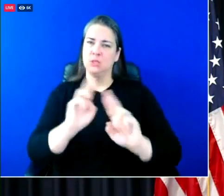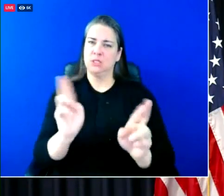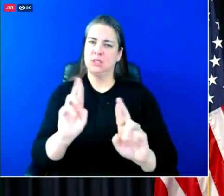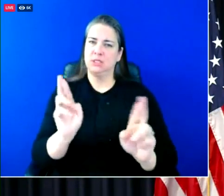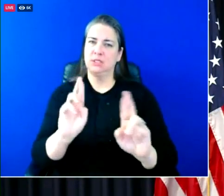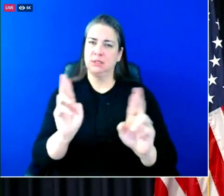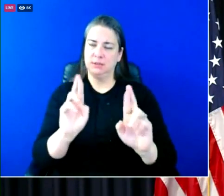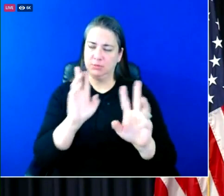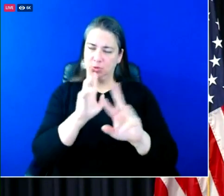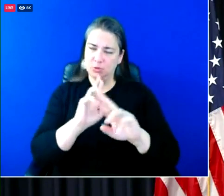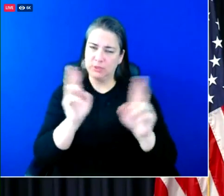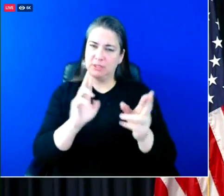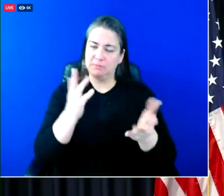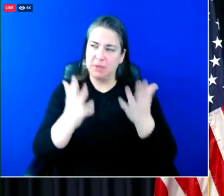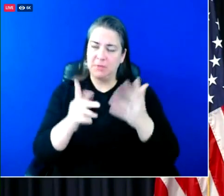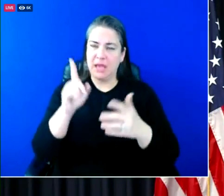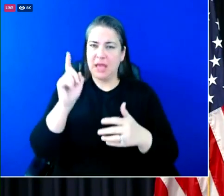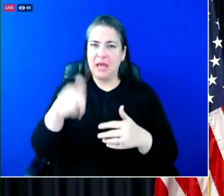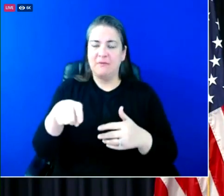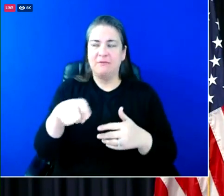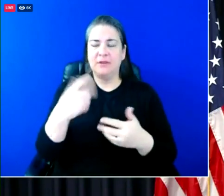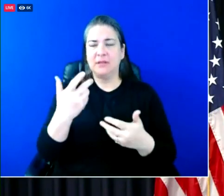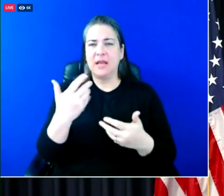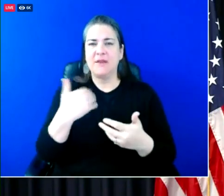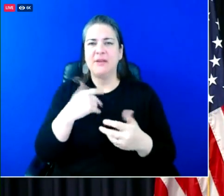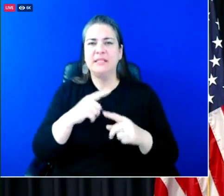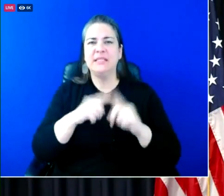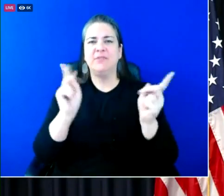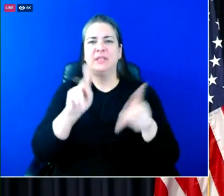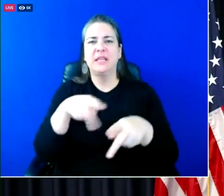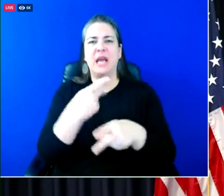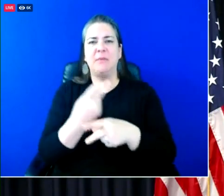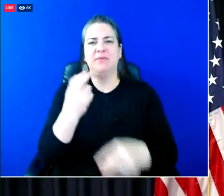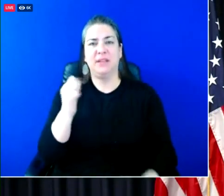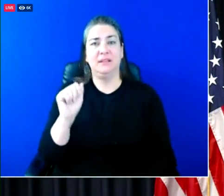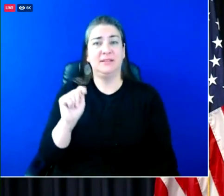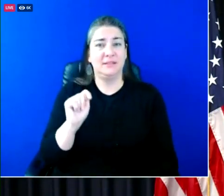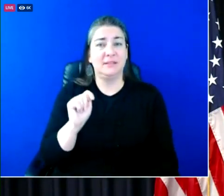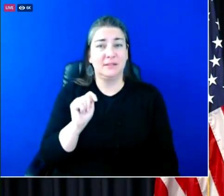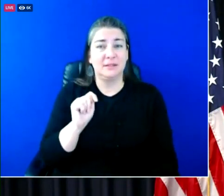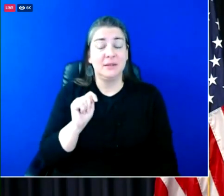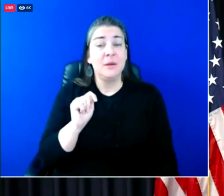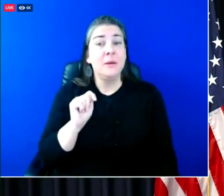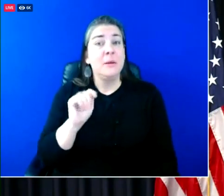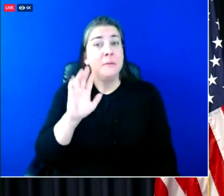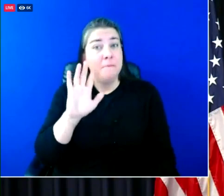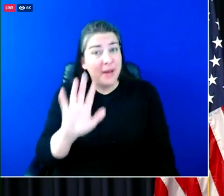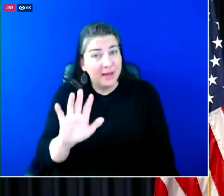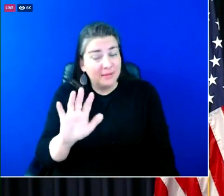alternative sources of heat. But be aware of the dangers of those